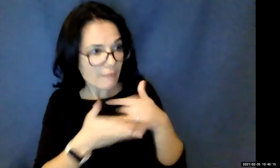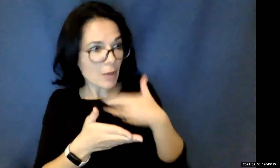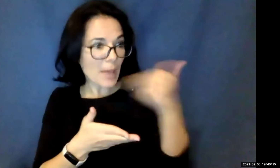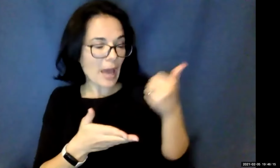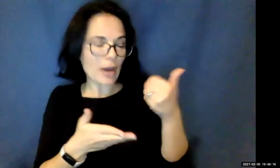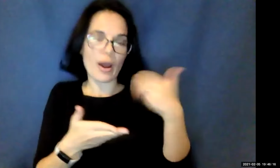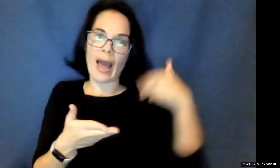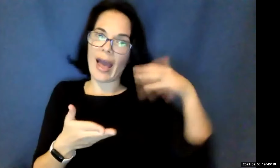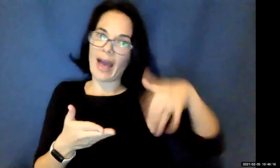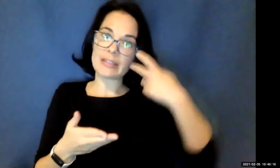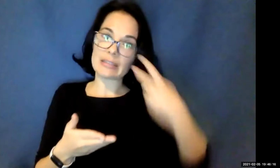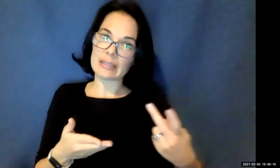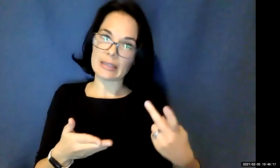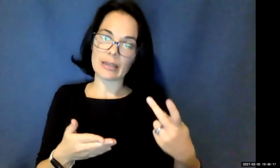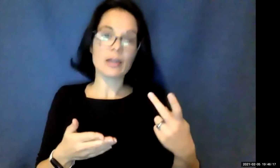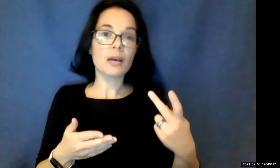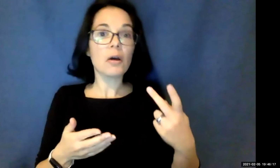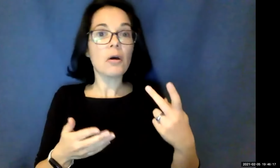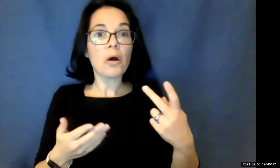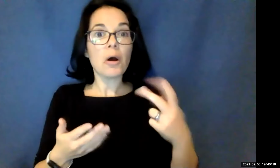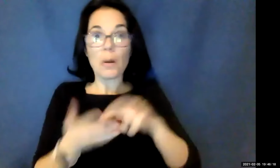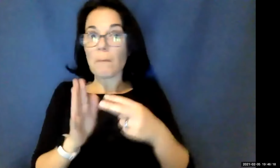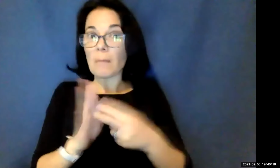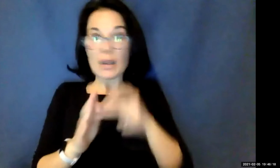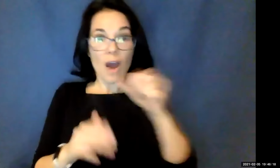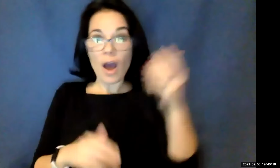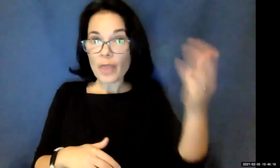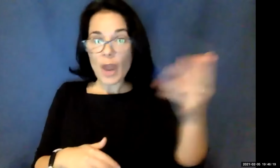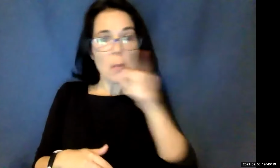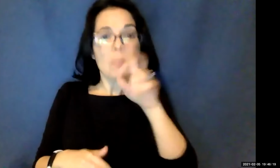That doesn’t mean that it’s not out there.